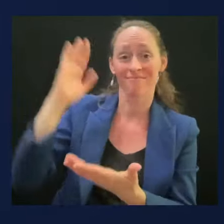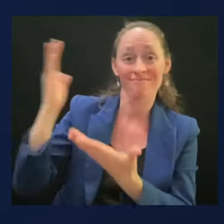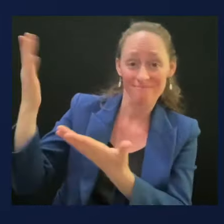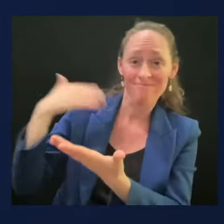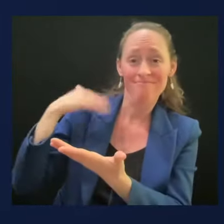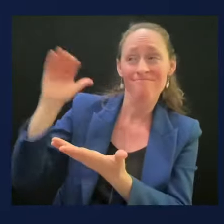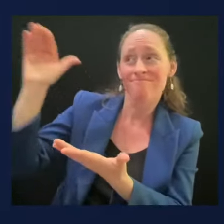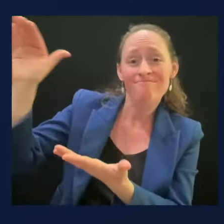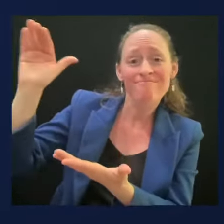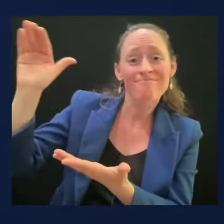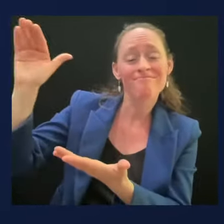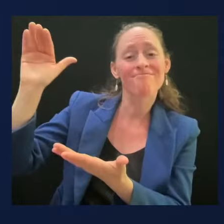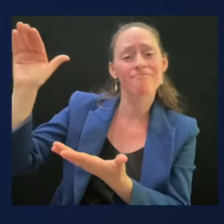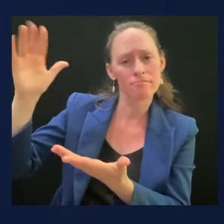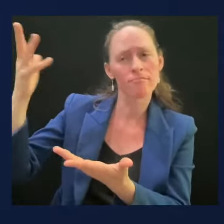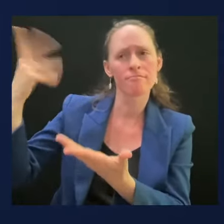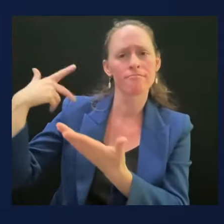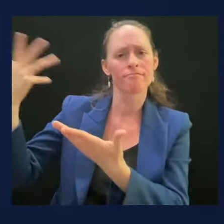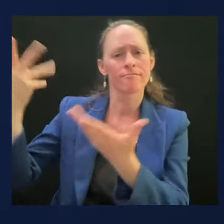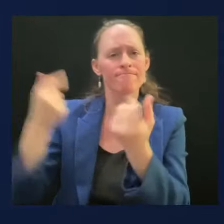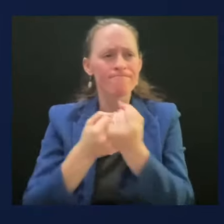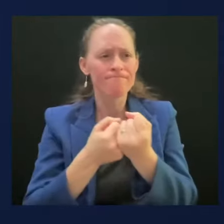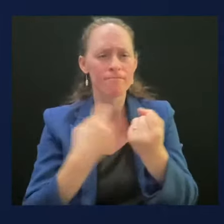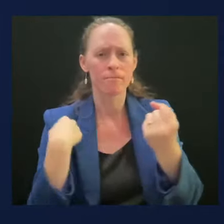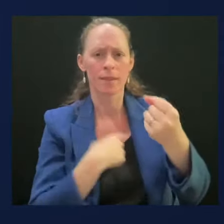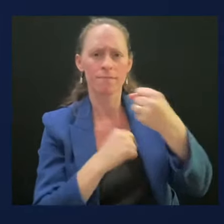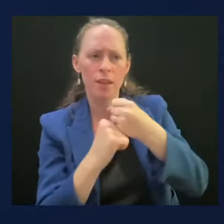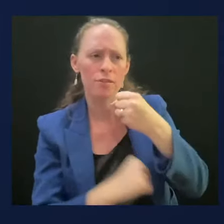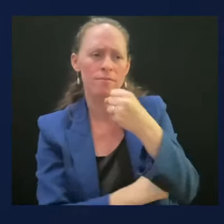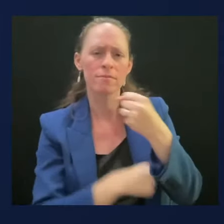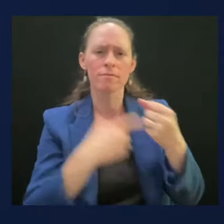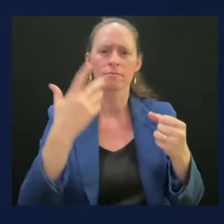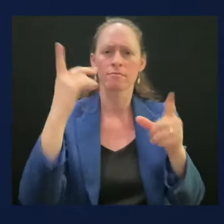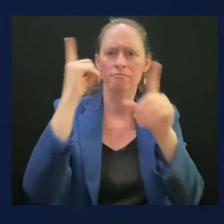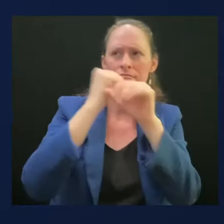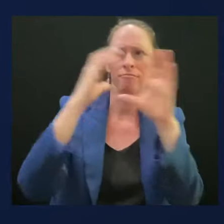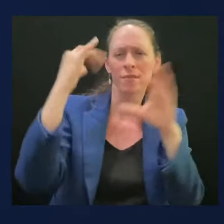that we might stand resolute with our forefathers and declare